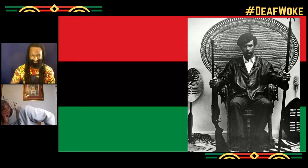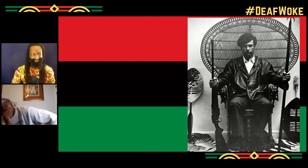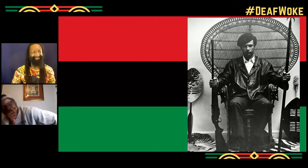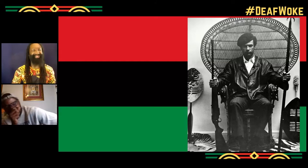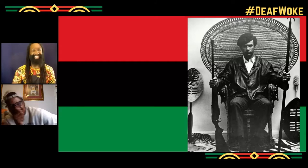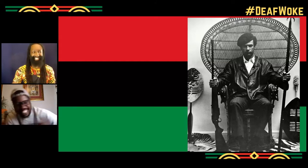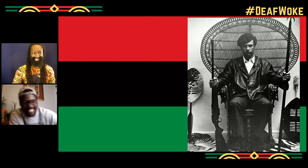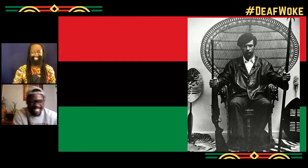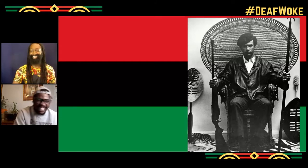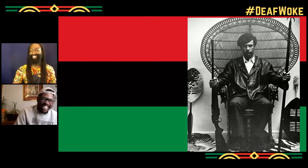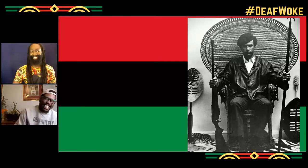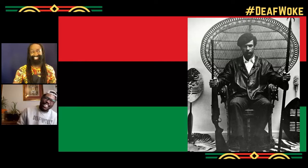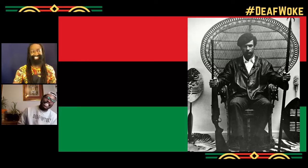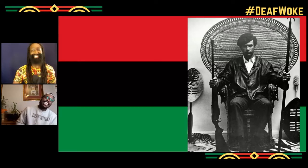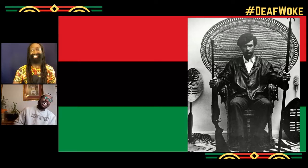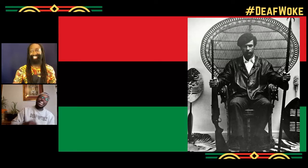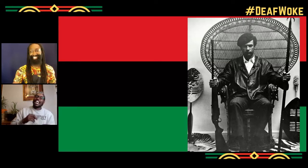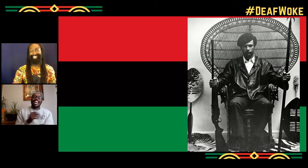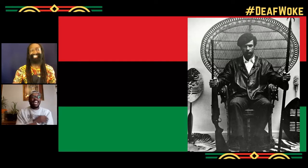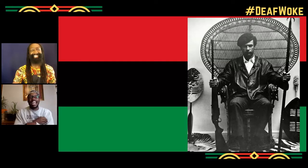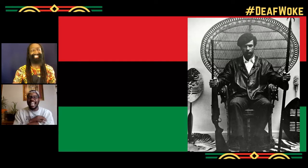That's close, but that's not an name.